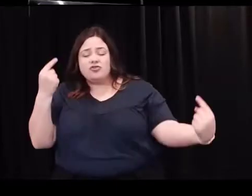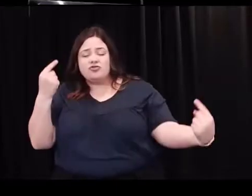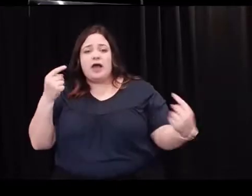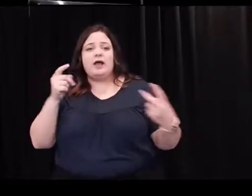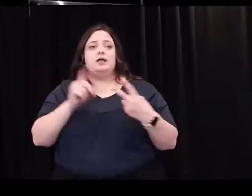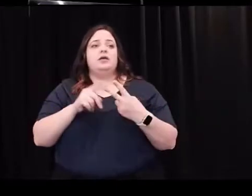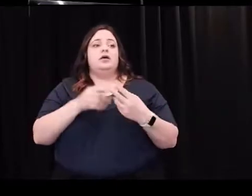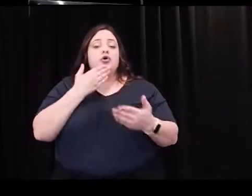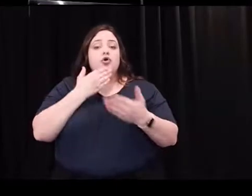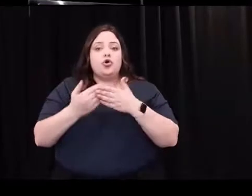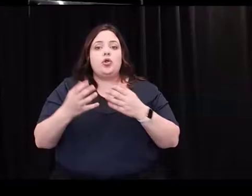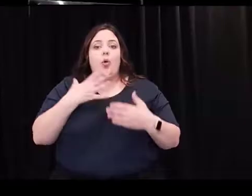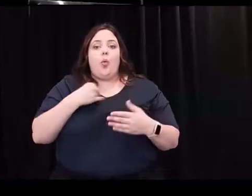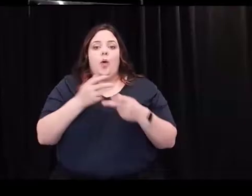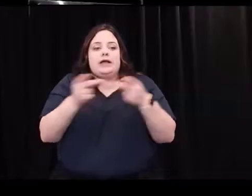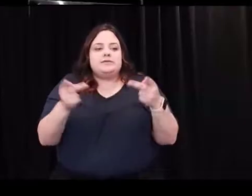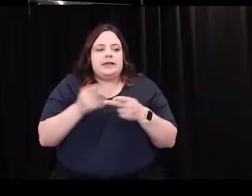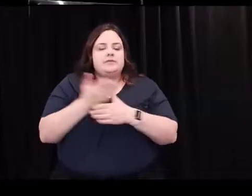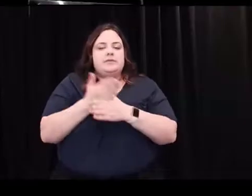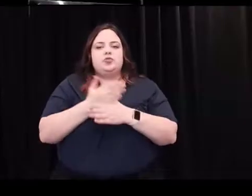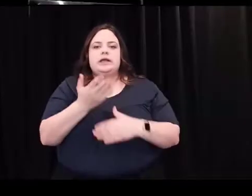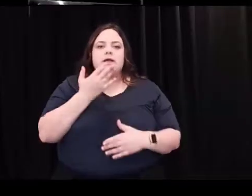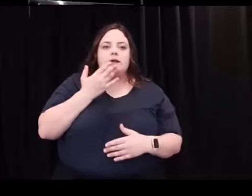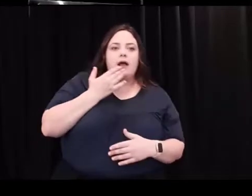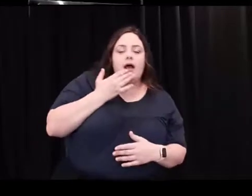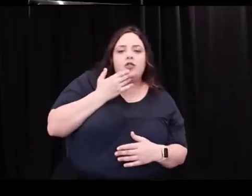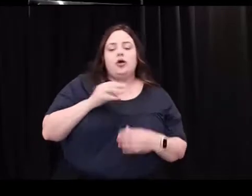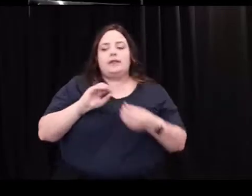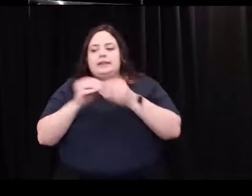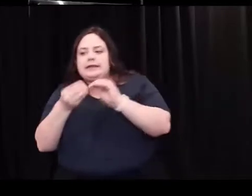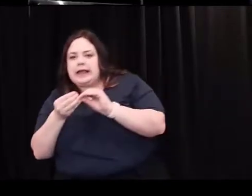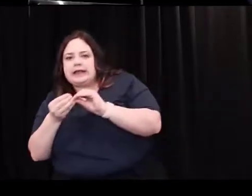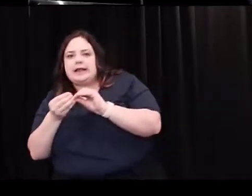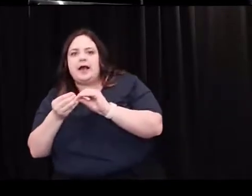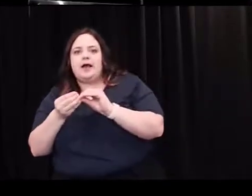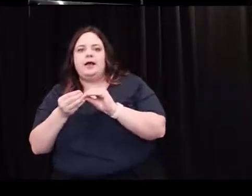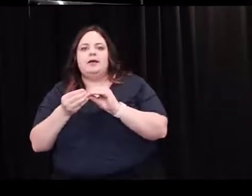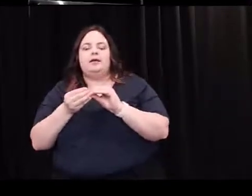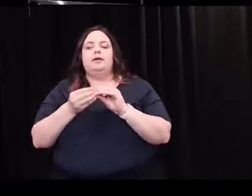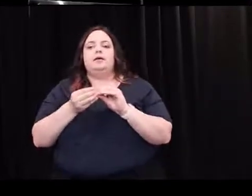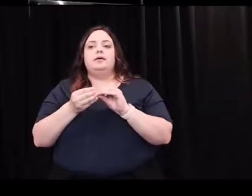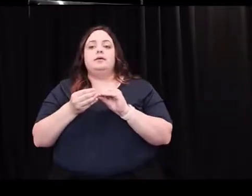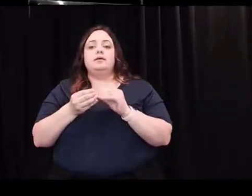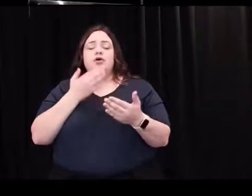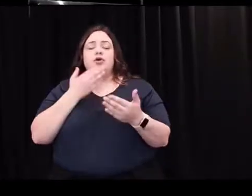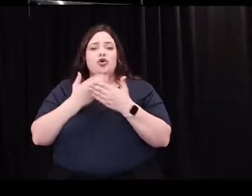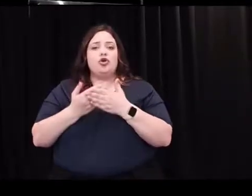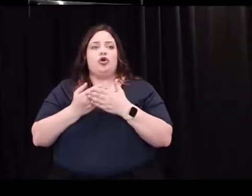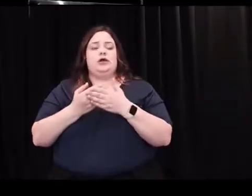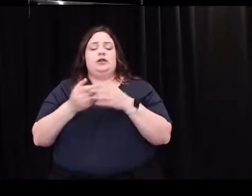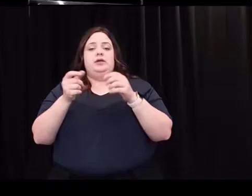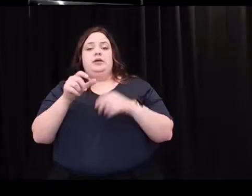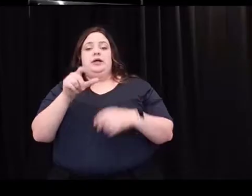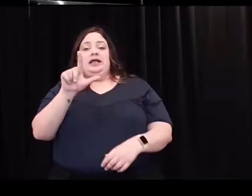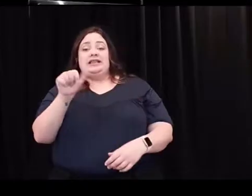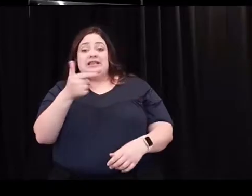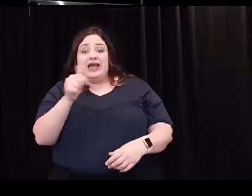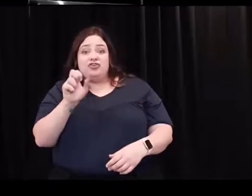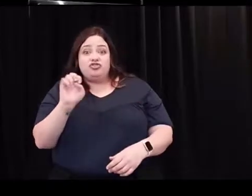in between the the colored areas in the data vis, having good legends, having indicating things with